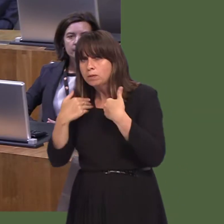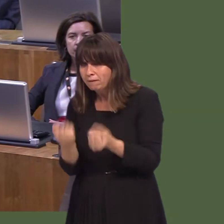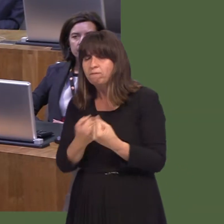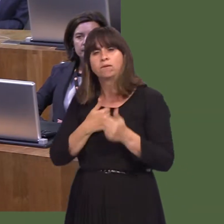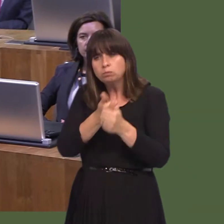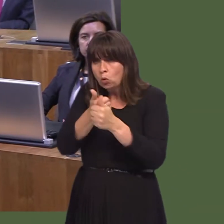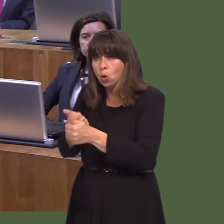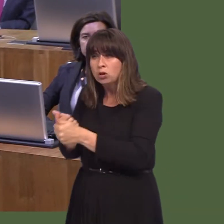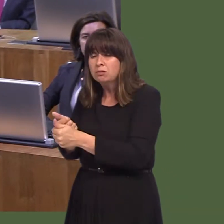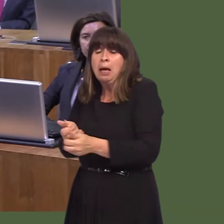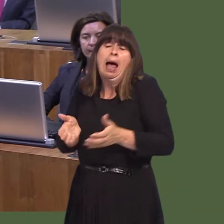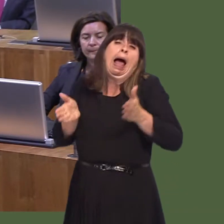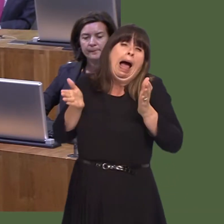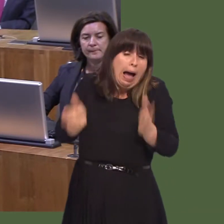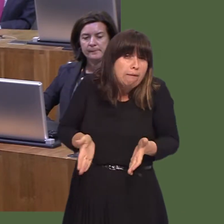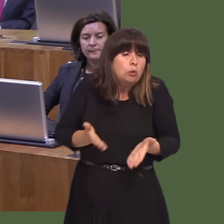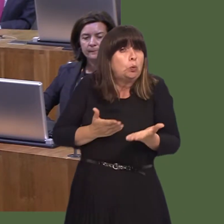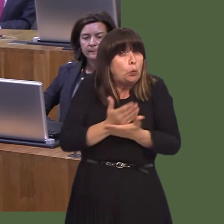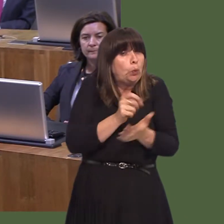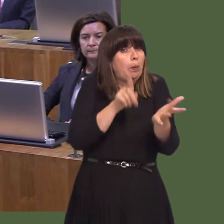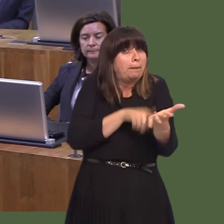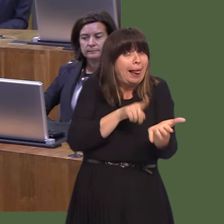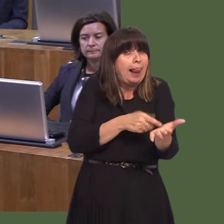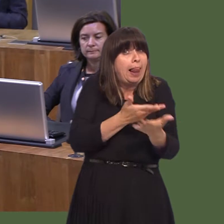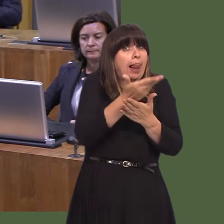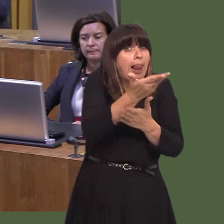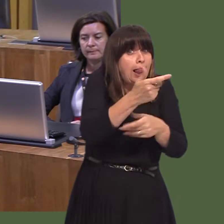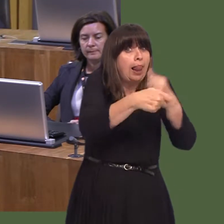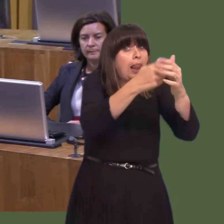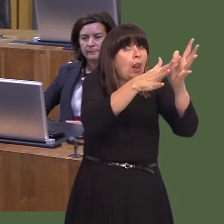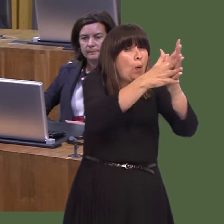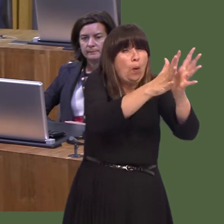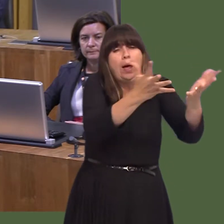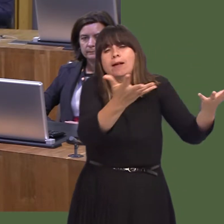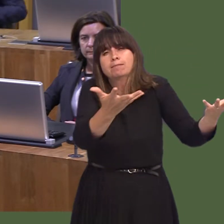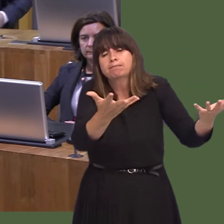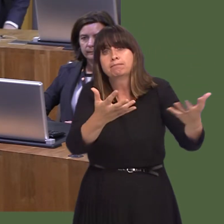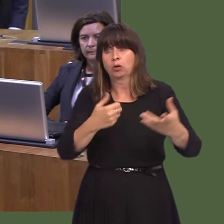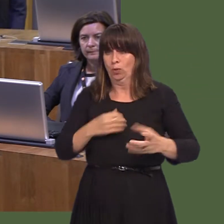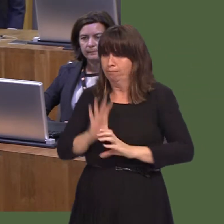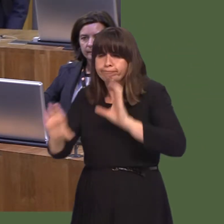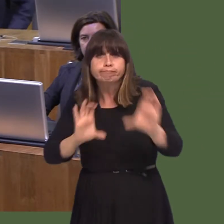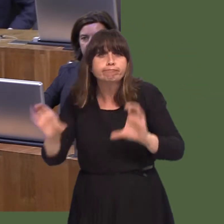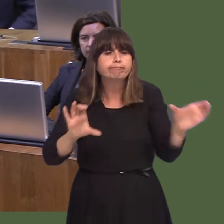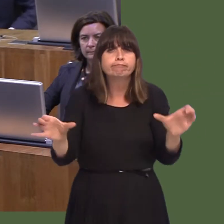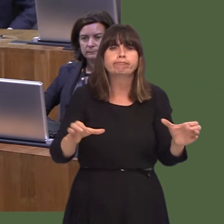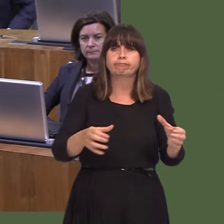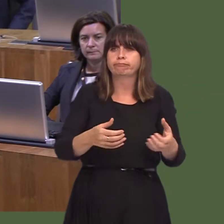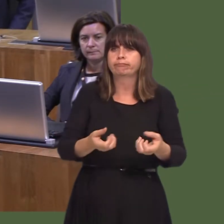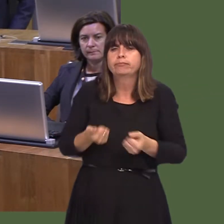That does not necessarily mean that it has to be done via a Bill. It's hugely important that resources are made available and we have done that in terms of